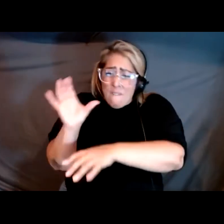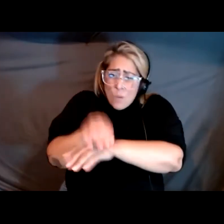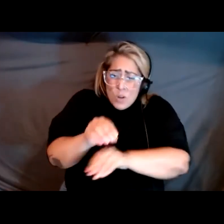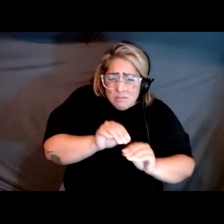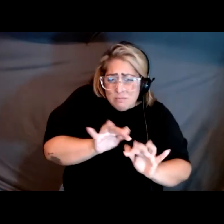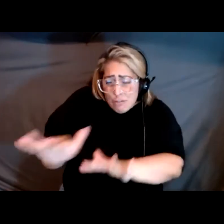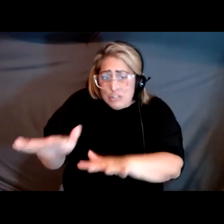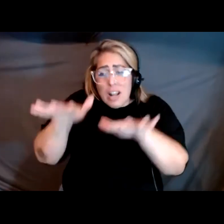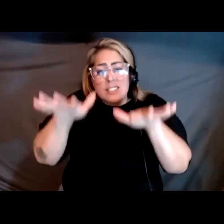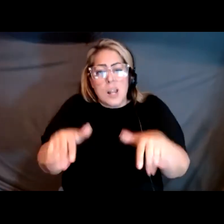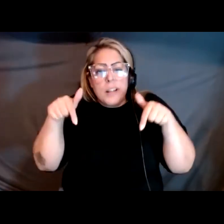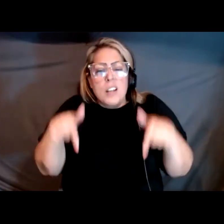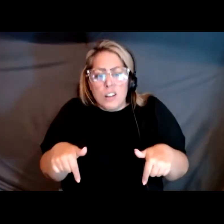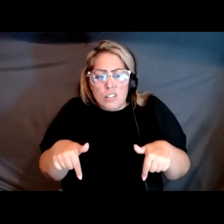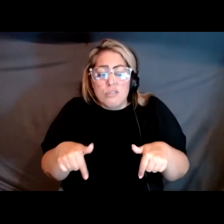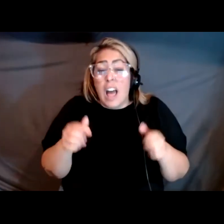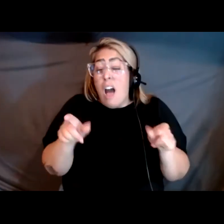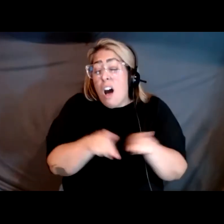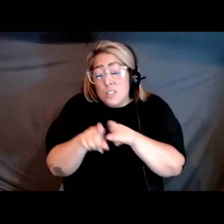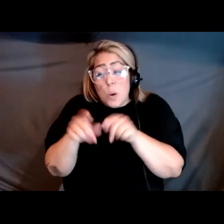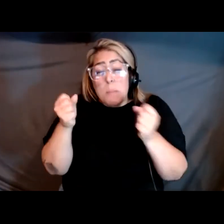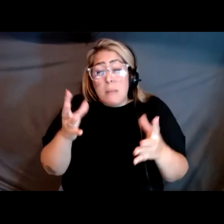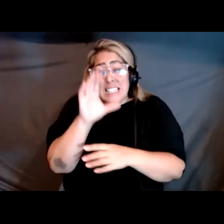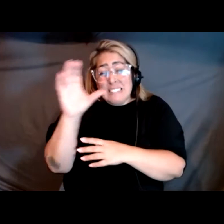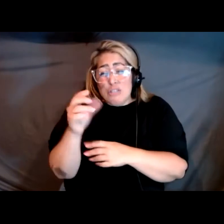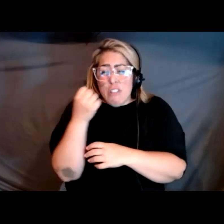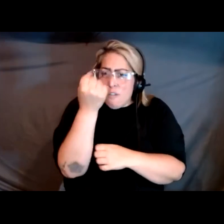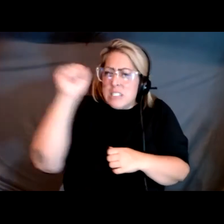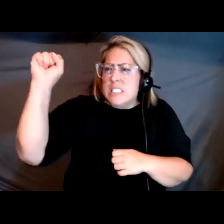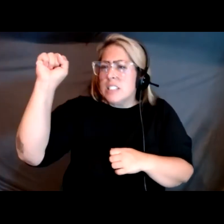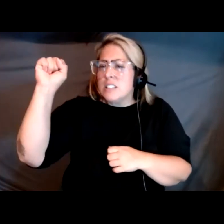as well as centuries of resilience and leadership of all